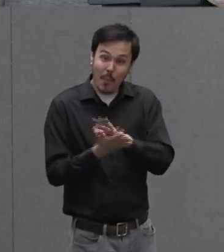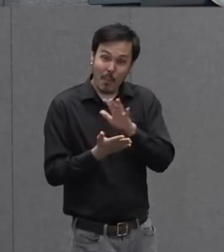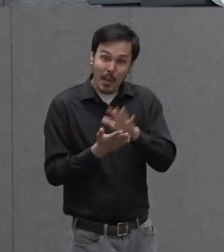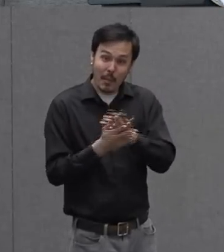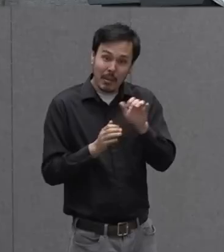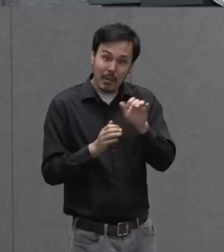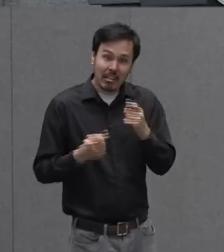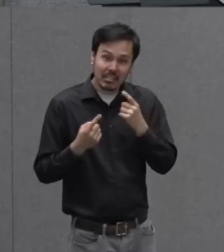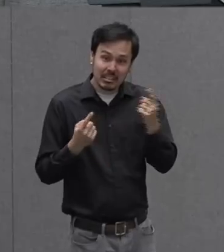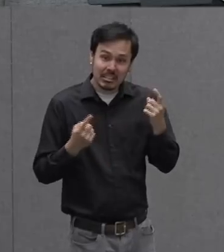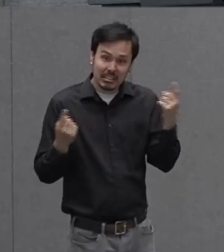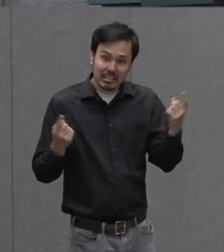Ready?